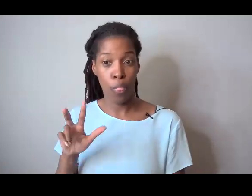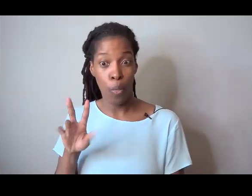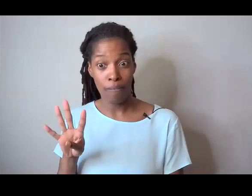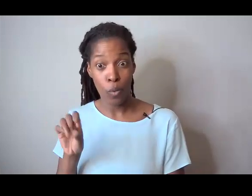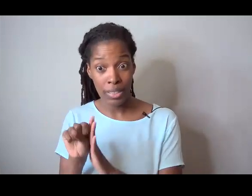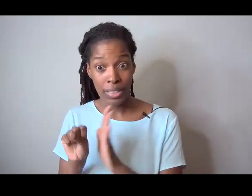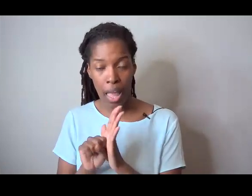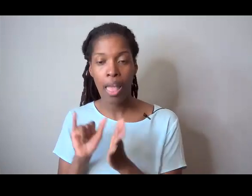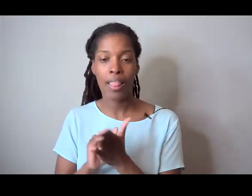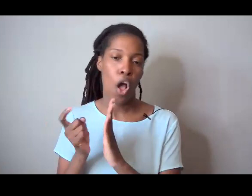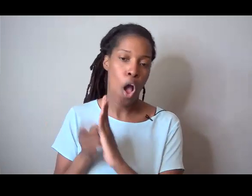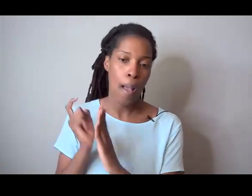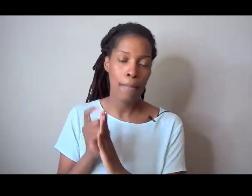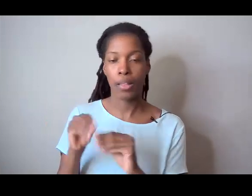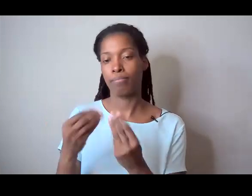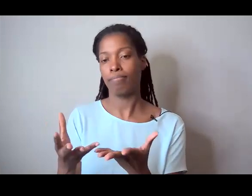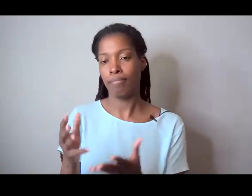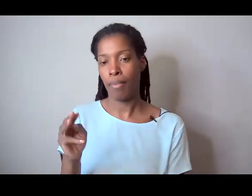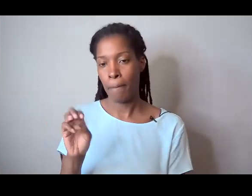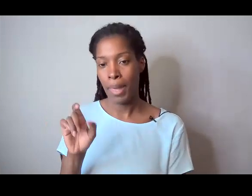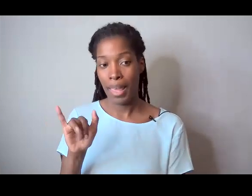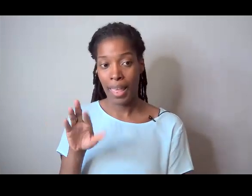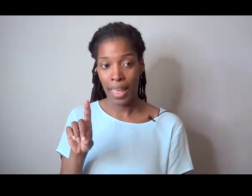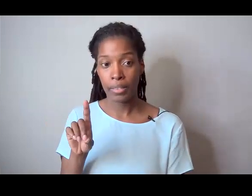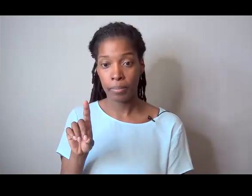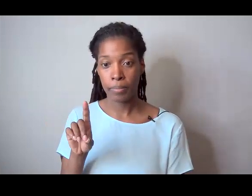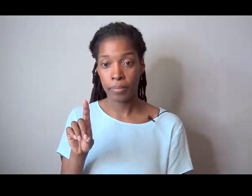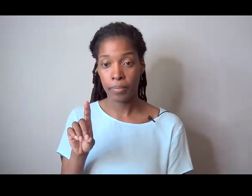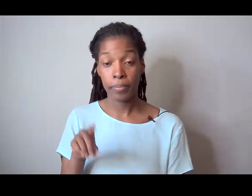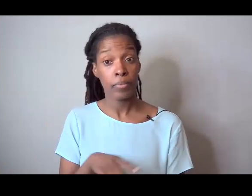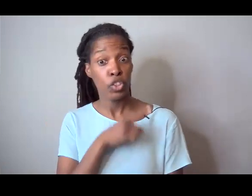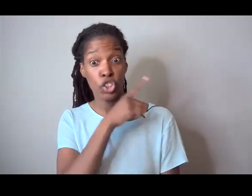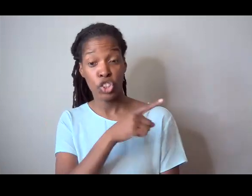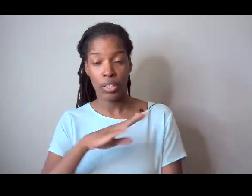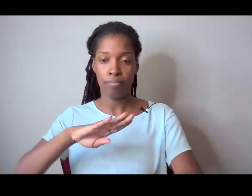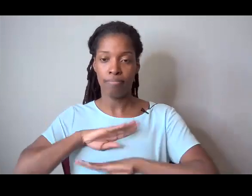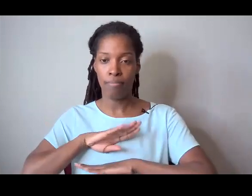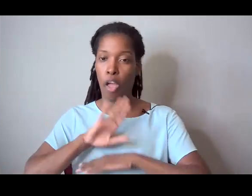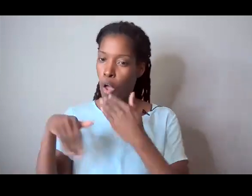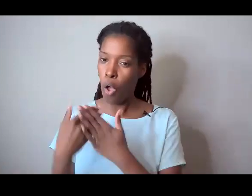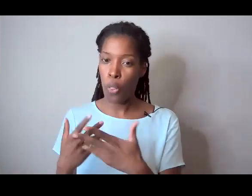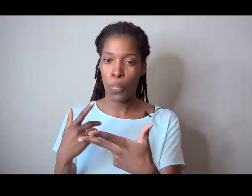So you can see from this example that Chen meets all three of those SSI eligibility rules.